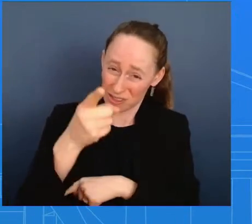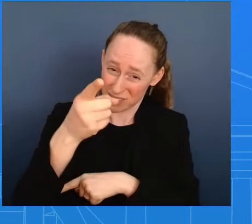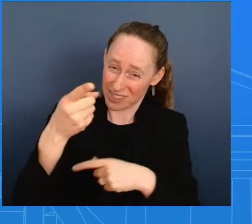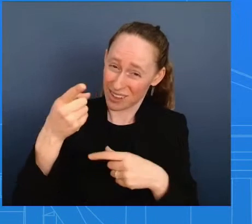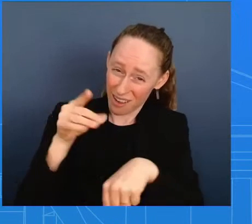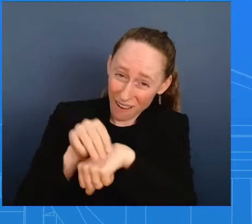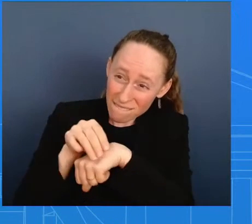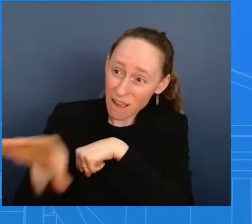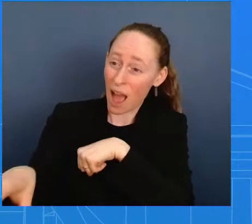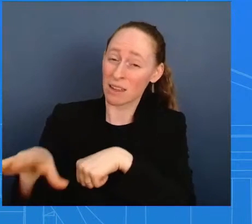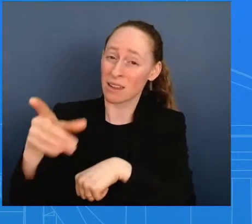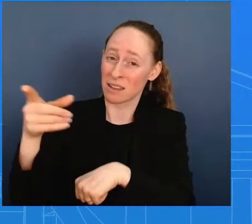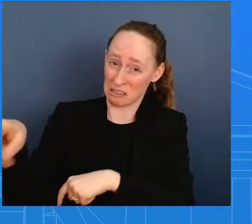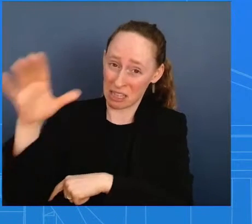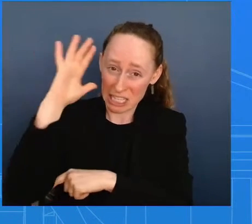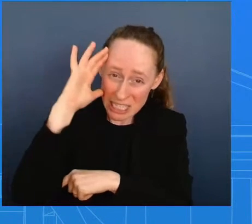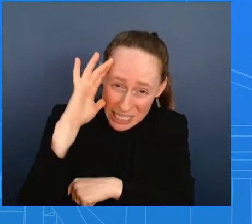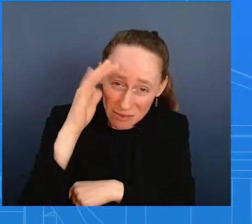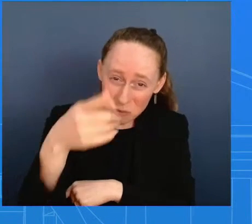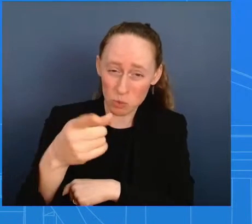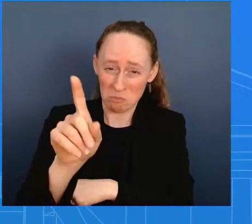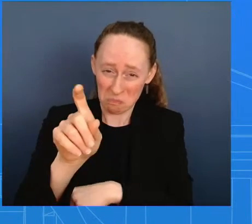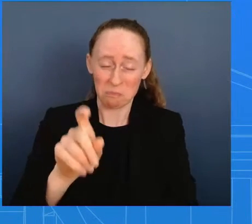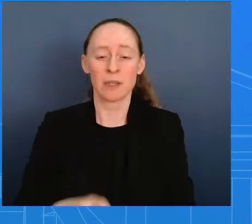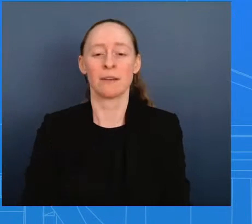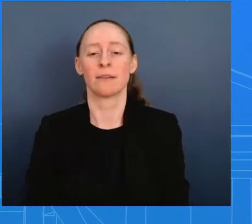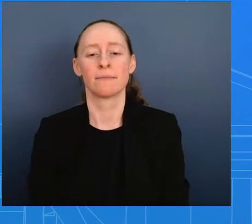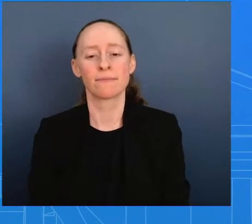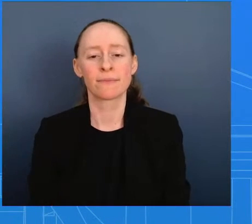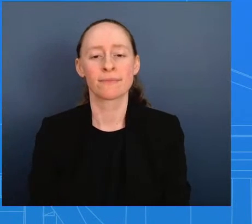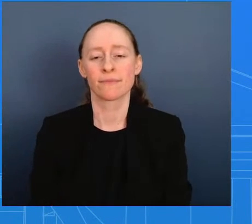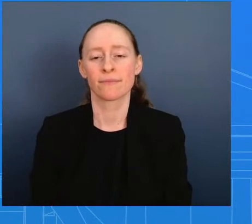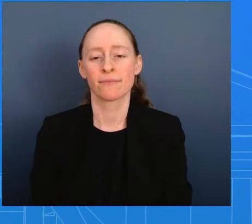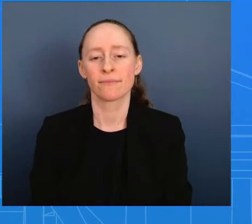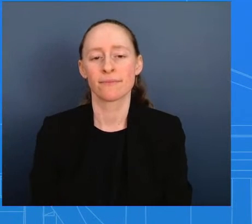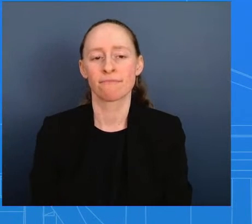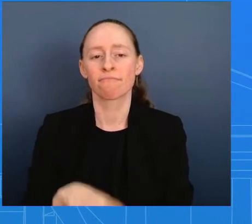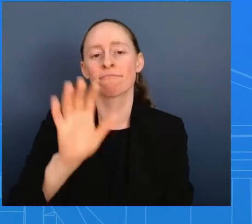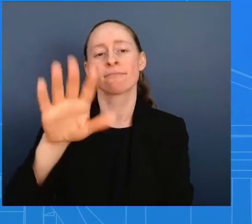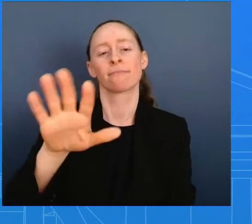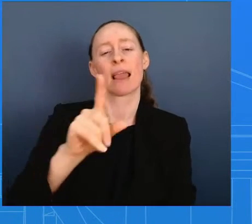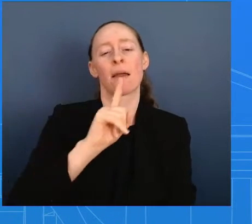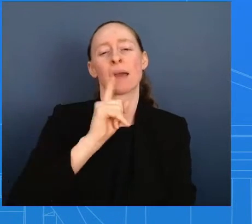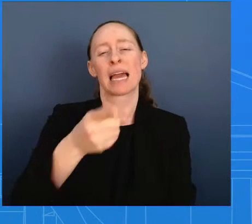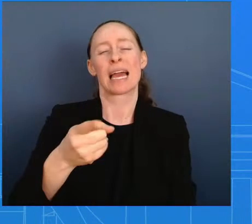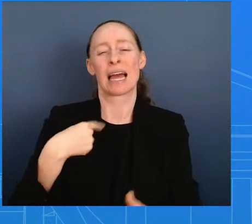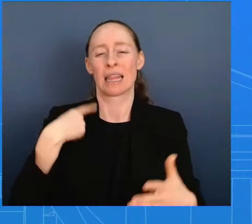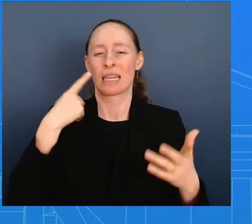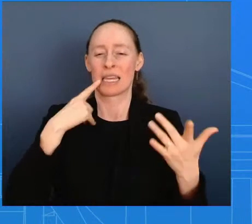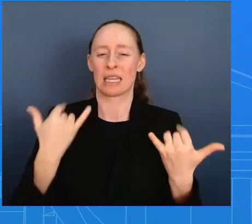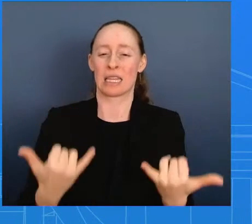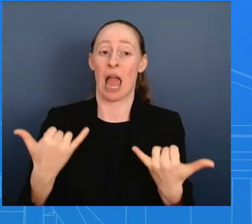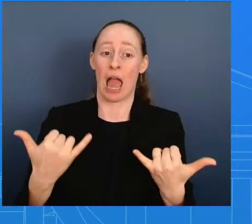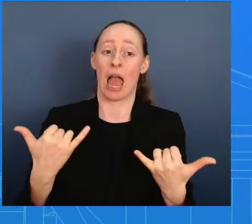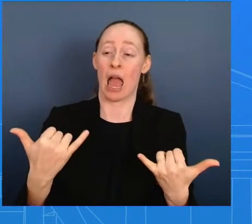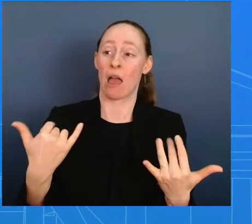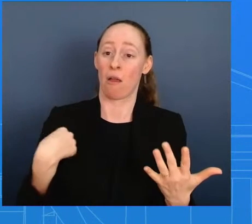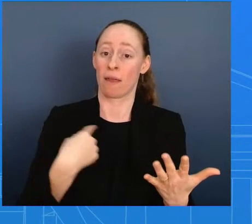Mr. Sullivan: Well, I think you can go back to the beginning and look at the pattern of engagement of the United States and the impact that it's had on, for example,